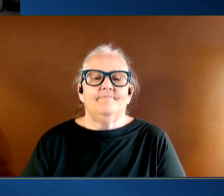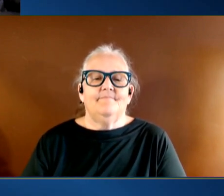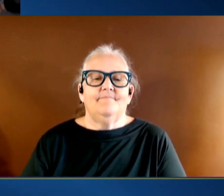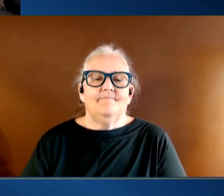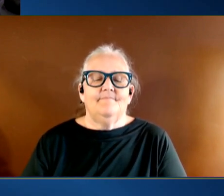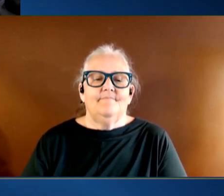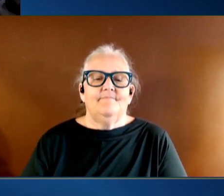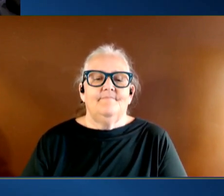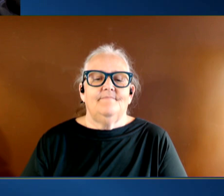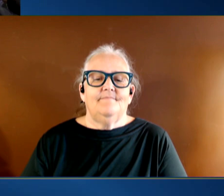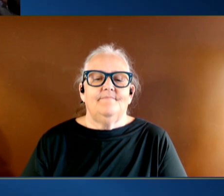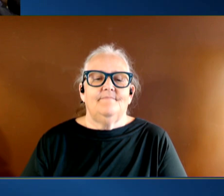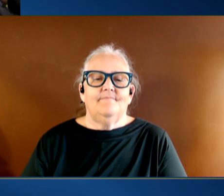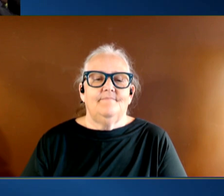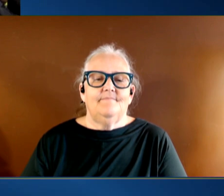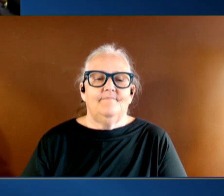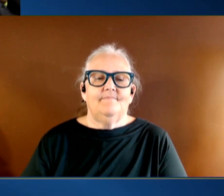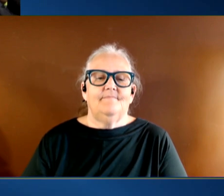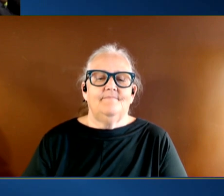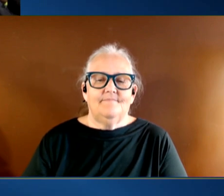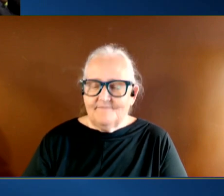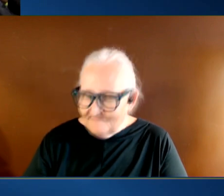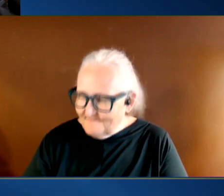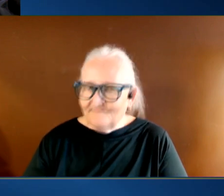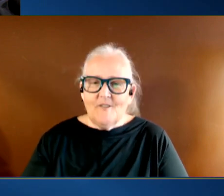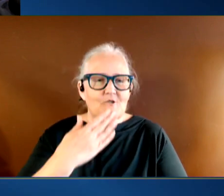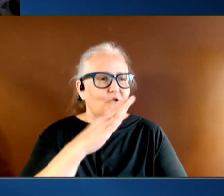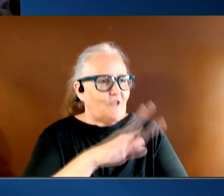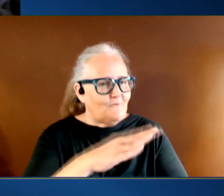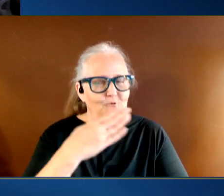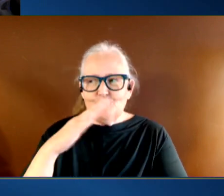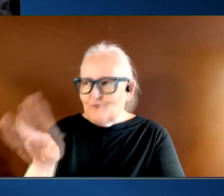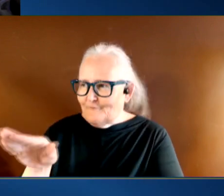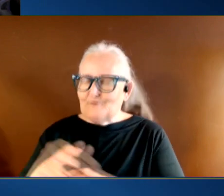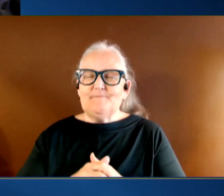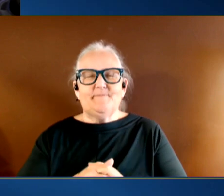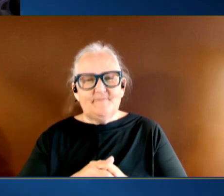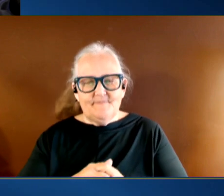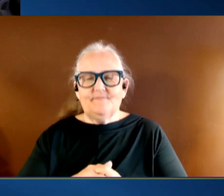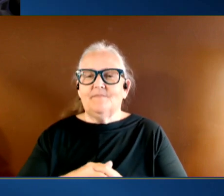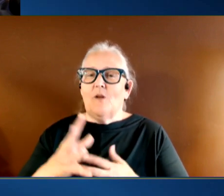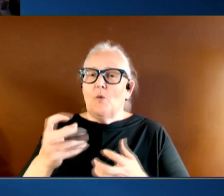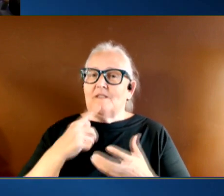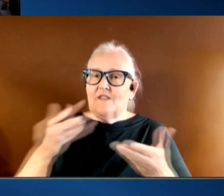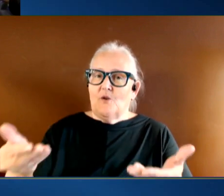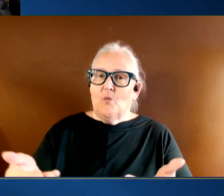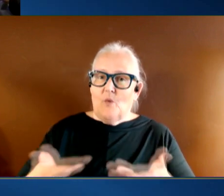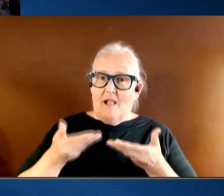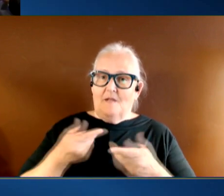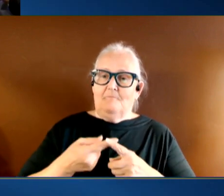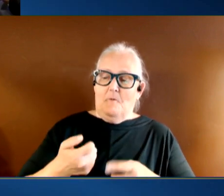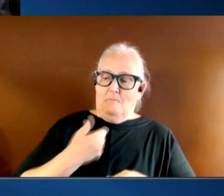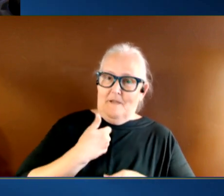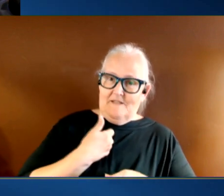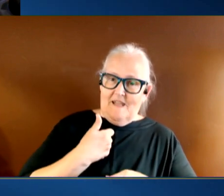Lydia Pecker: Good afternoon. Wunmi Mosaku: Good afternoon. Lydia Pecker: I would like to welcome you on behalf of myself and the many friends,